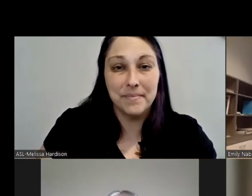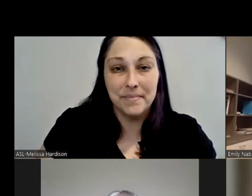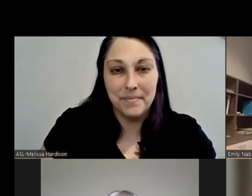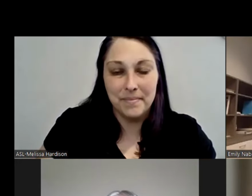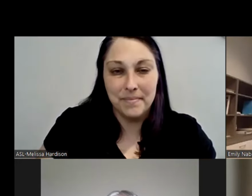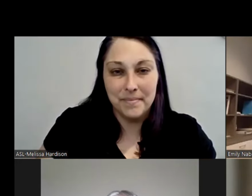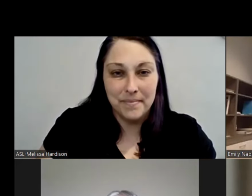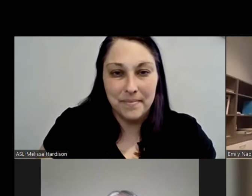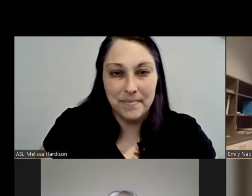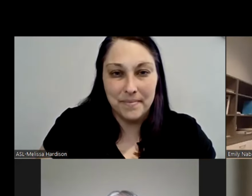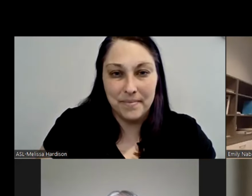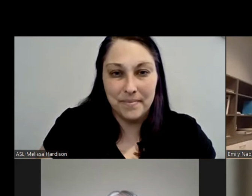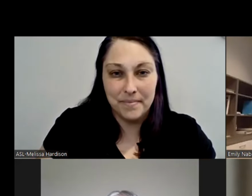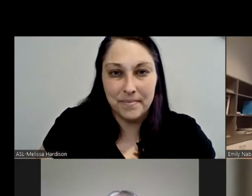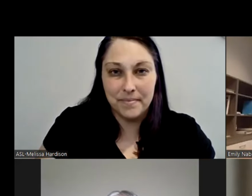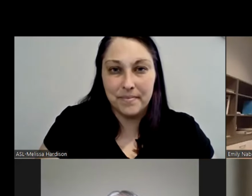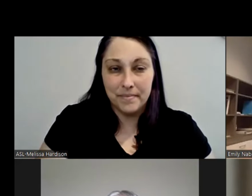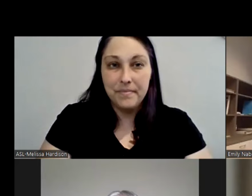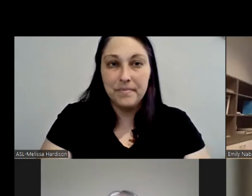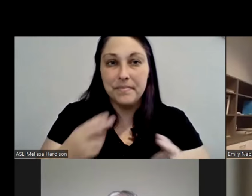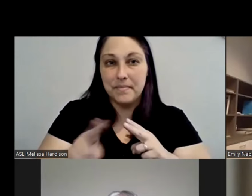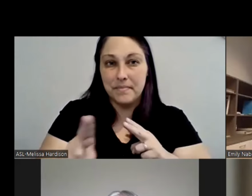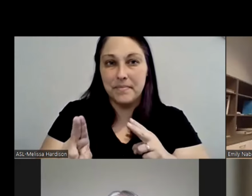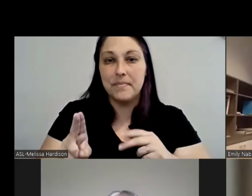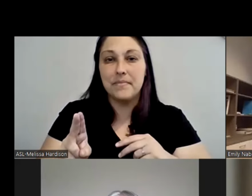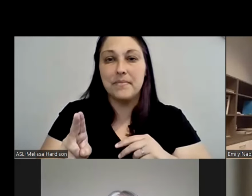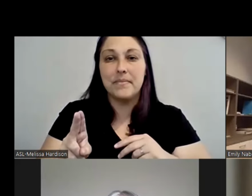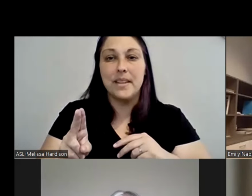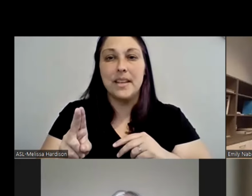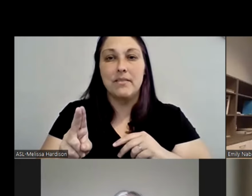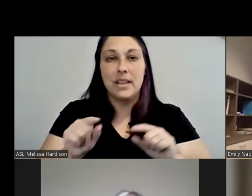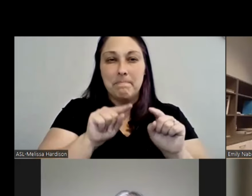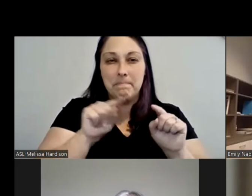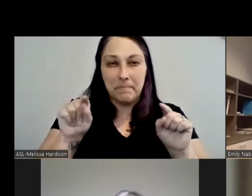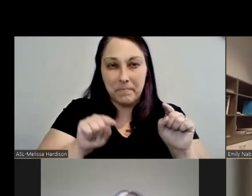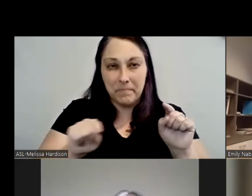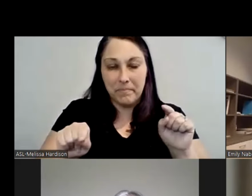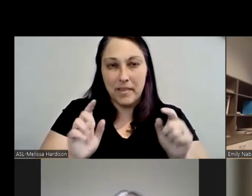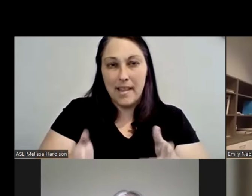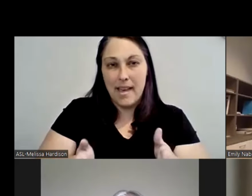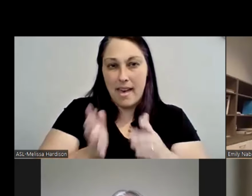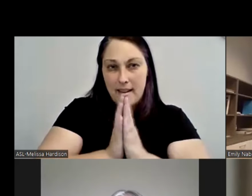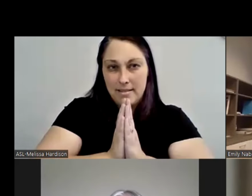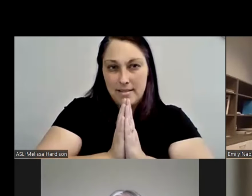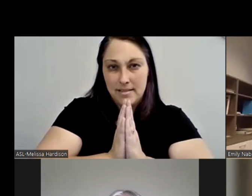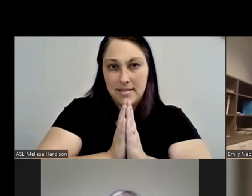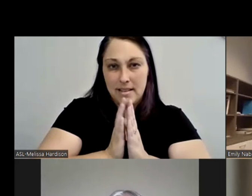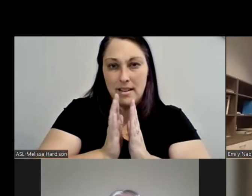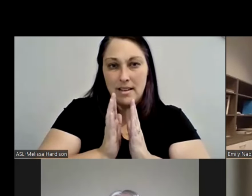She provides home training and modification to prevent falls and provide support in place will stop only call facilitates national home